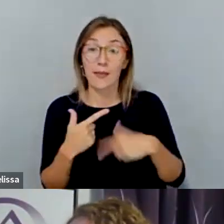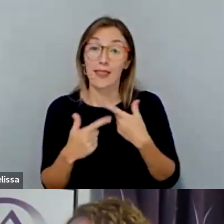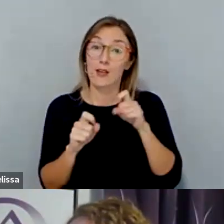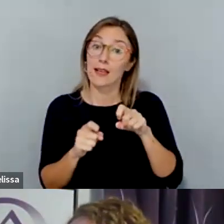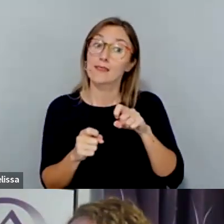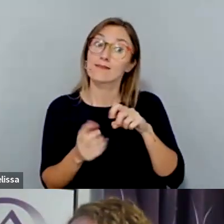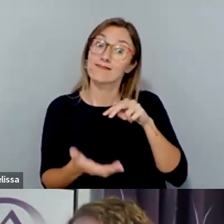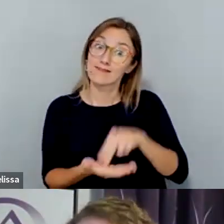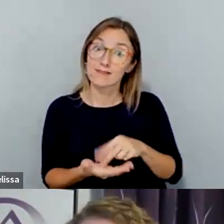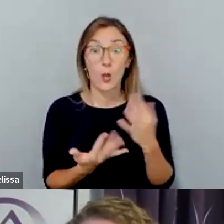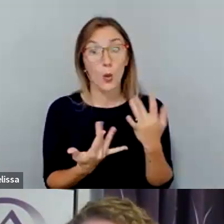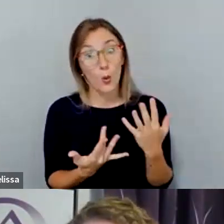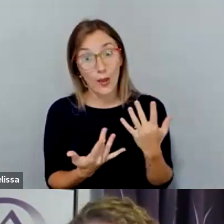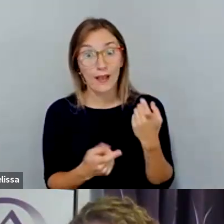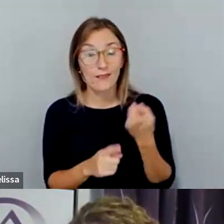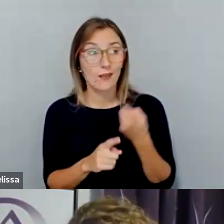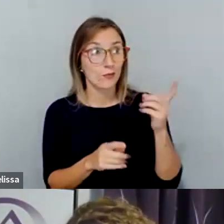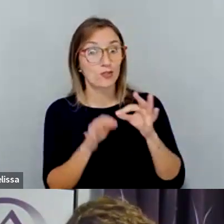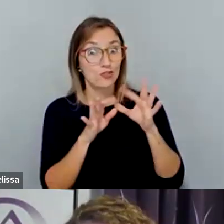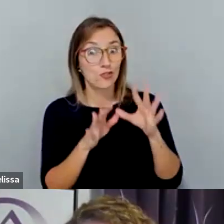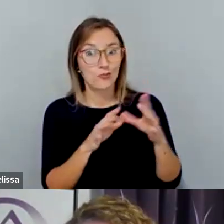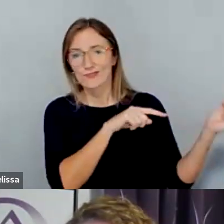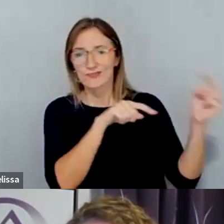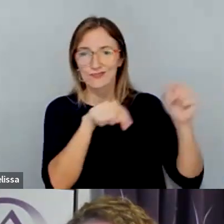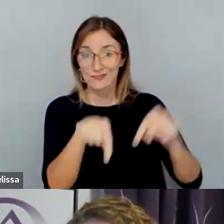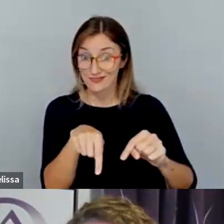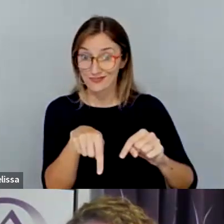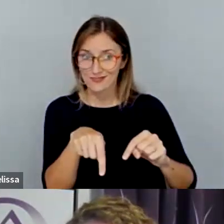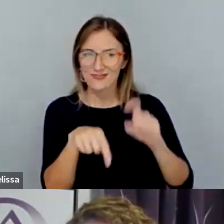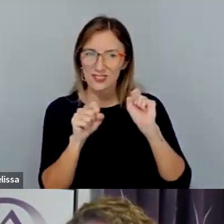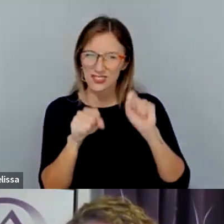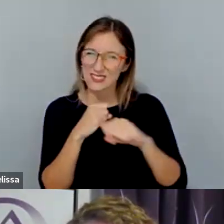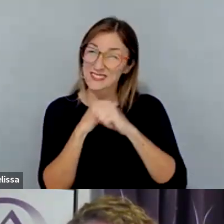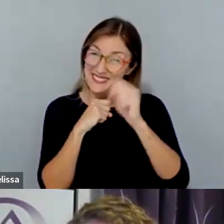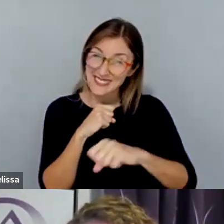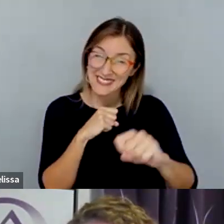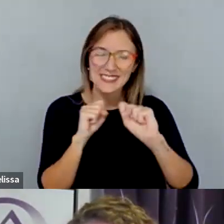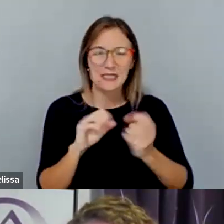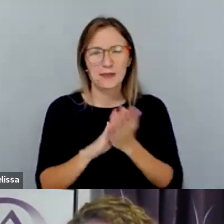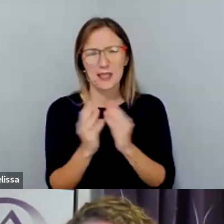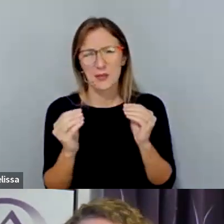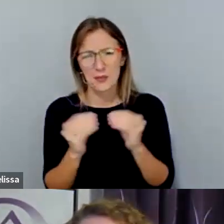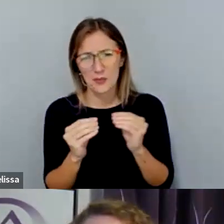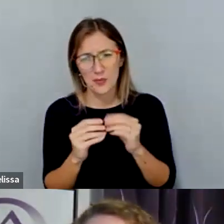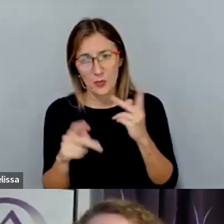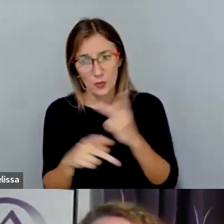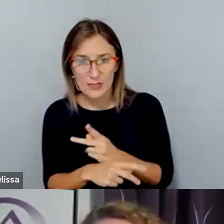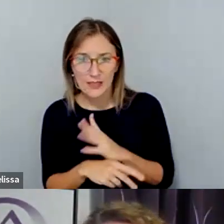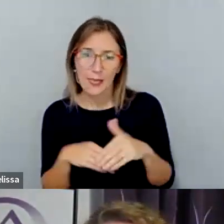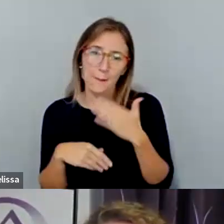can get at that point. I mean, the police could provide one as well. That would be waiting for someone to come from a station or wherever they are